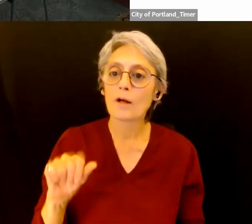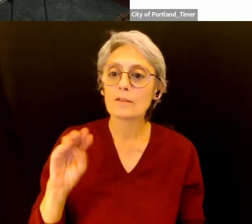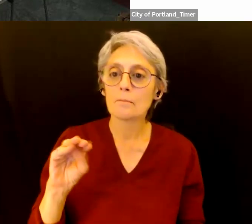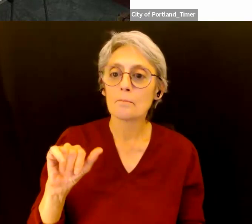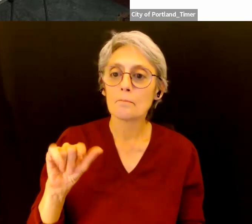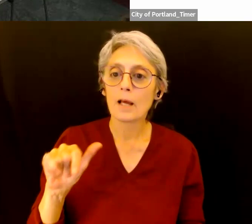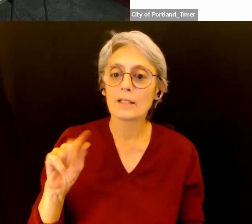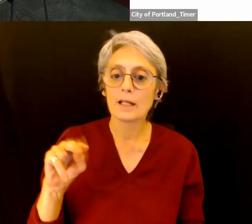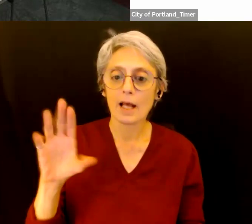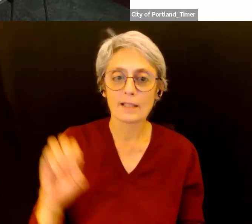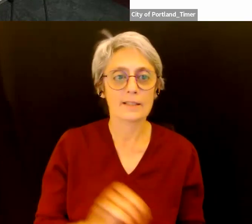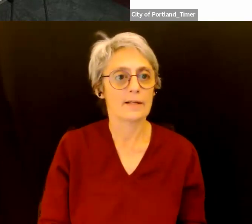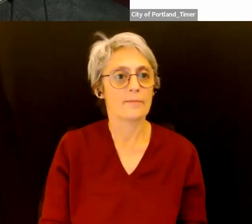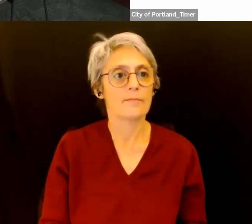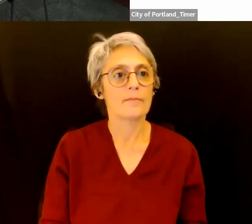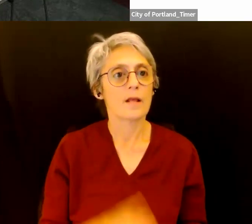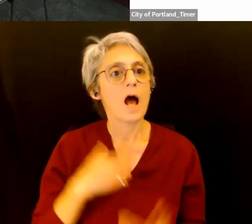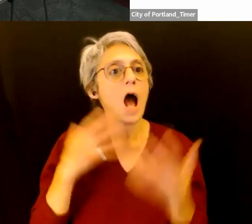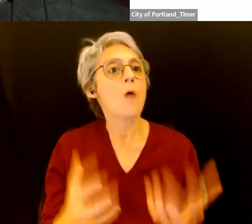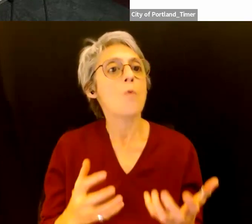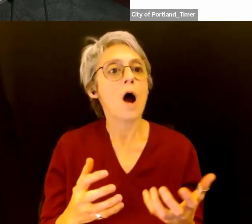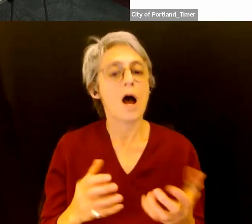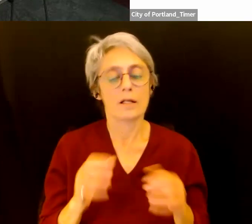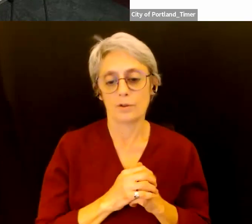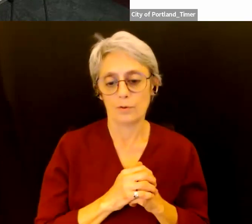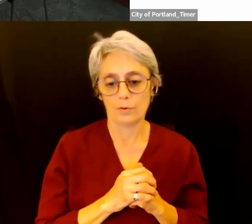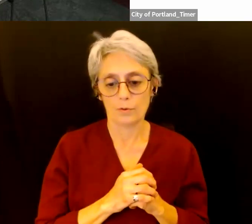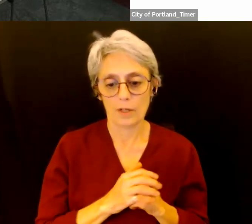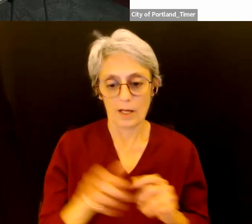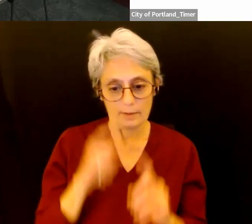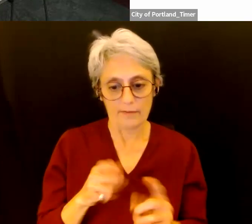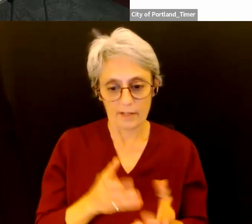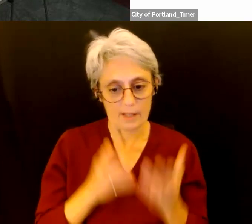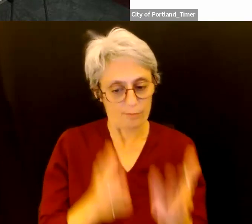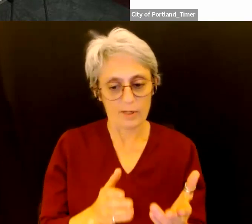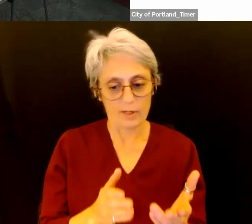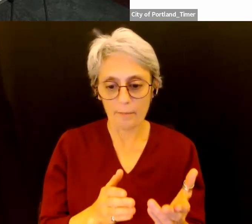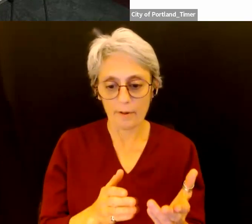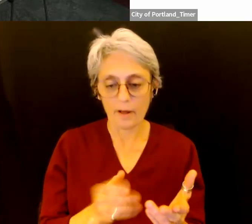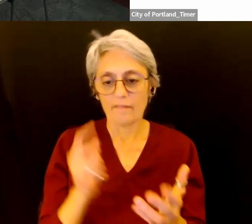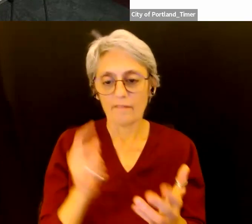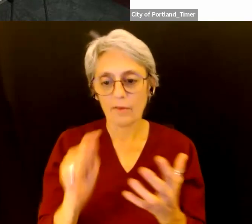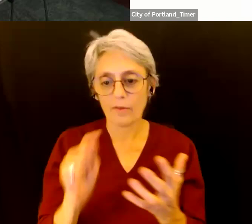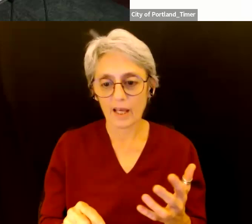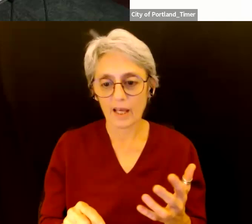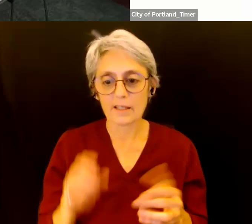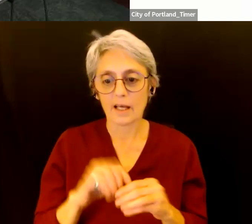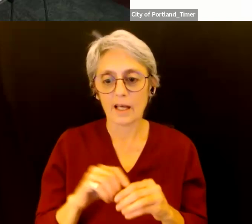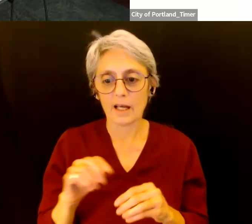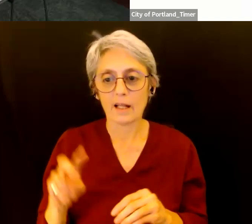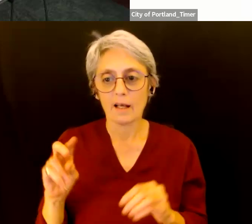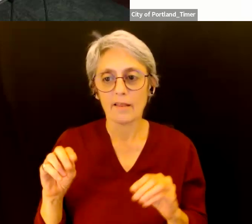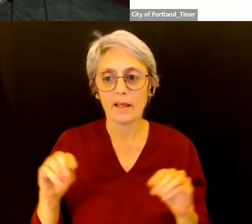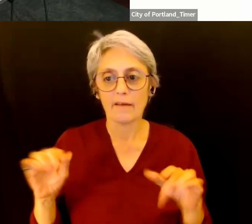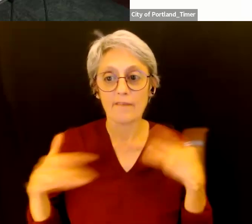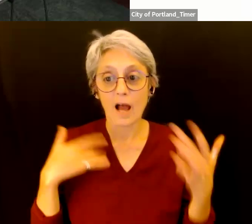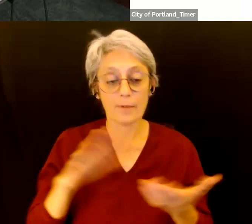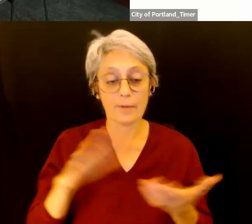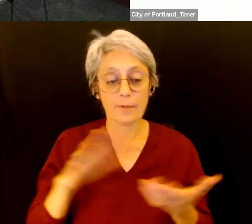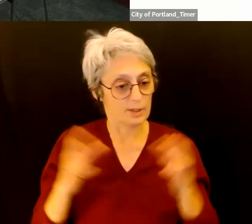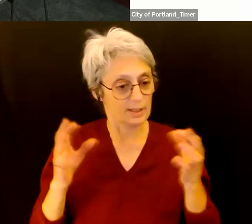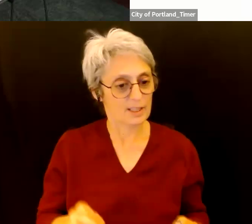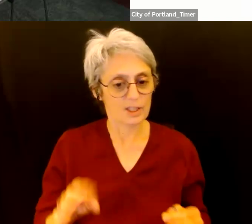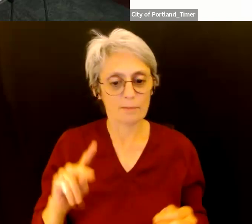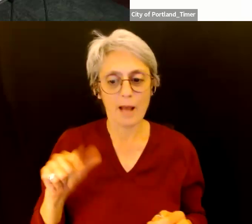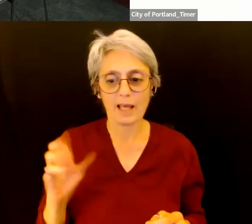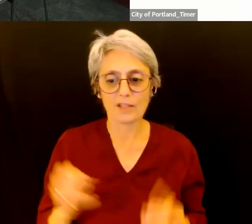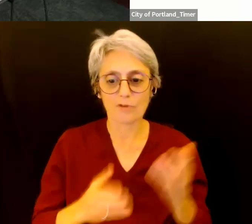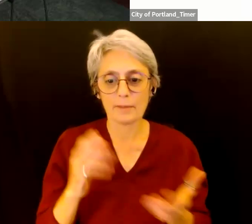I want to specifically bring to your attention a few things in the vibrant communities decision package recommendations.